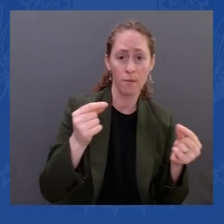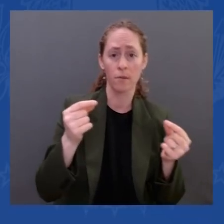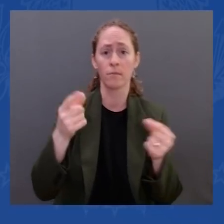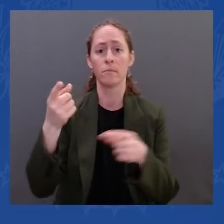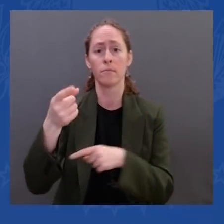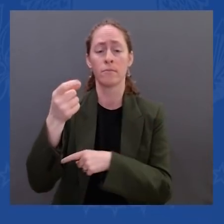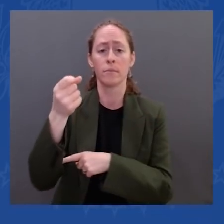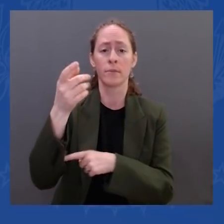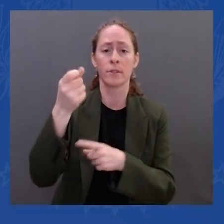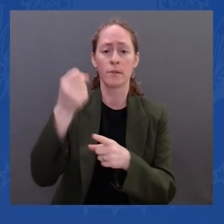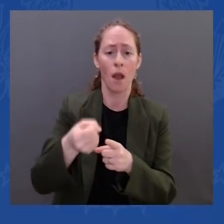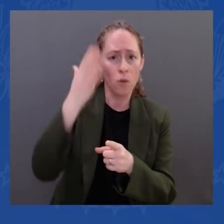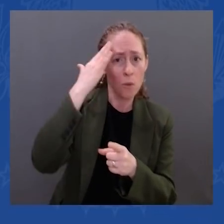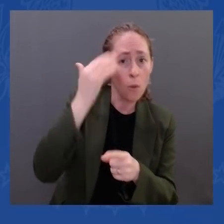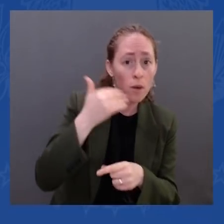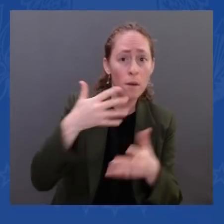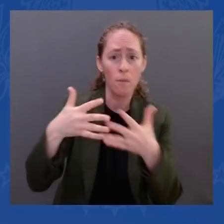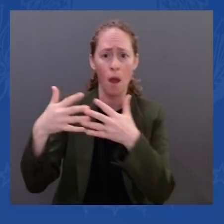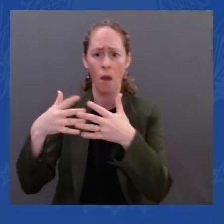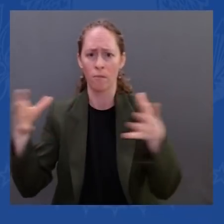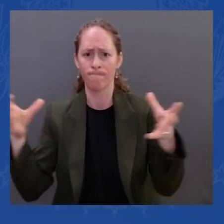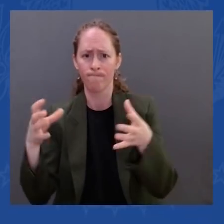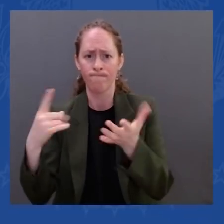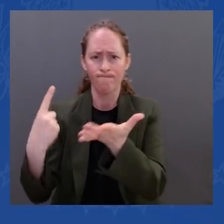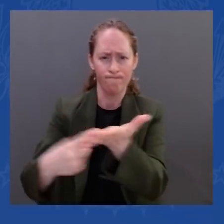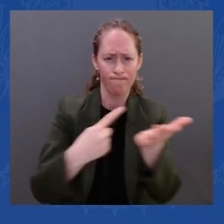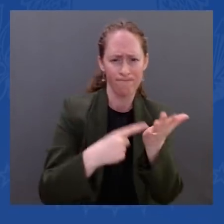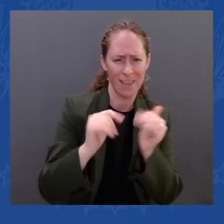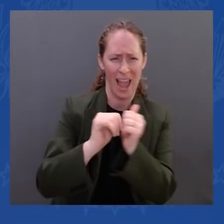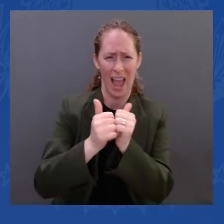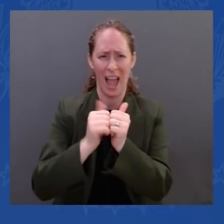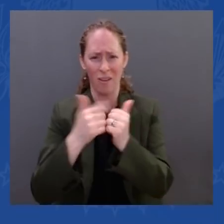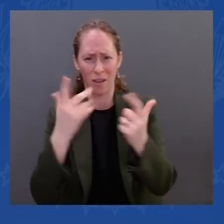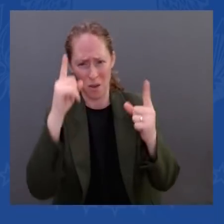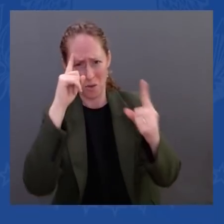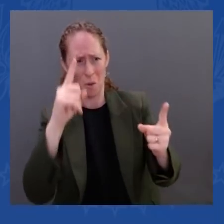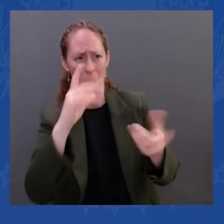I reiterated my request for full understanding and cooperation.